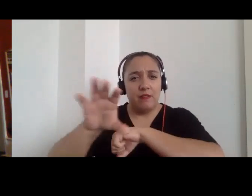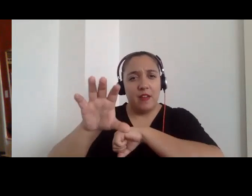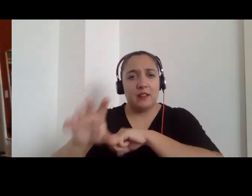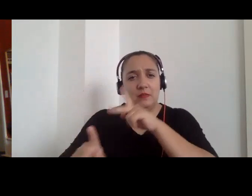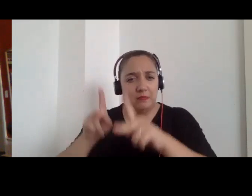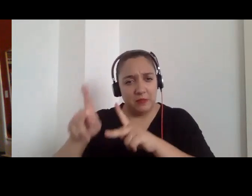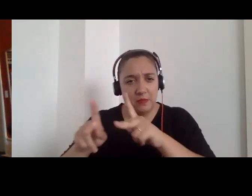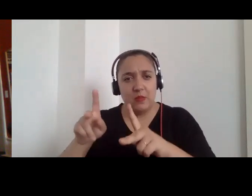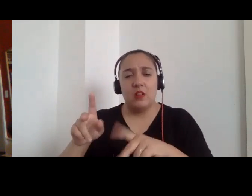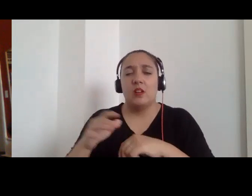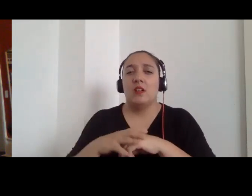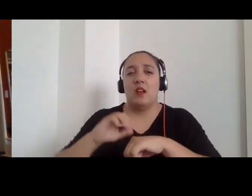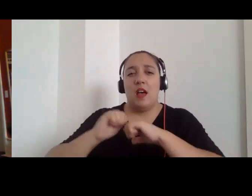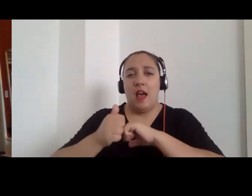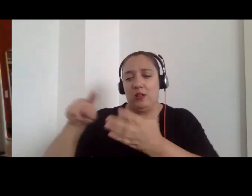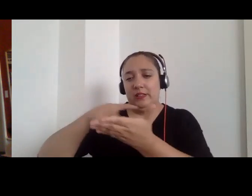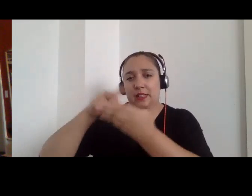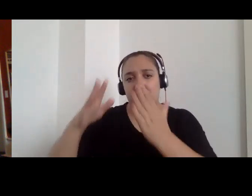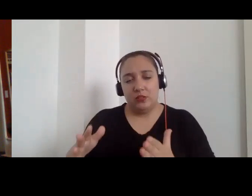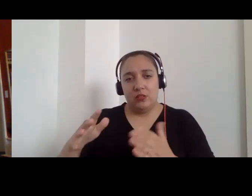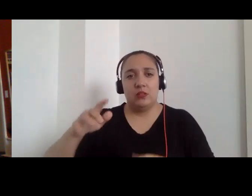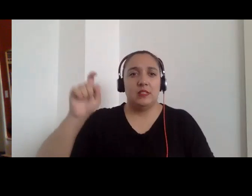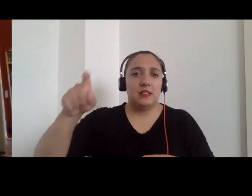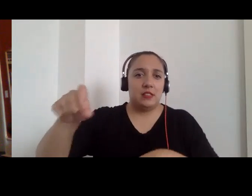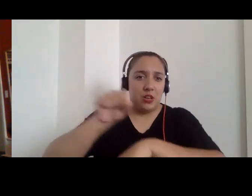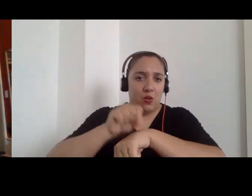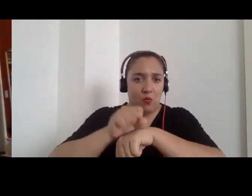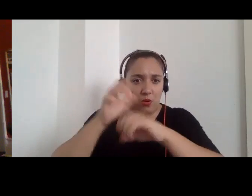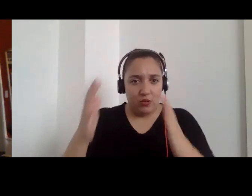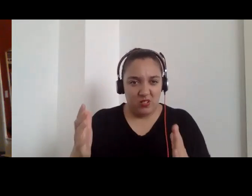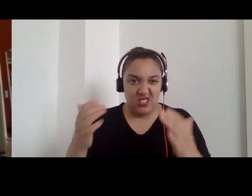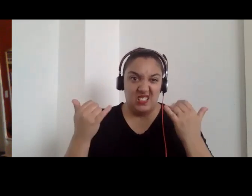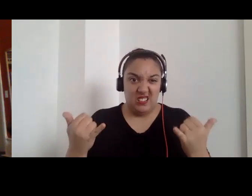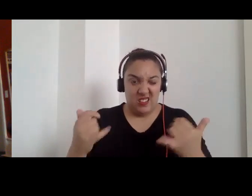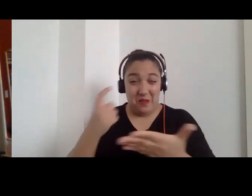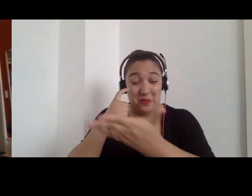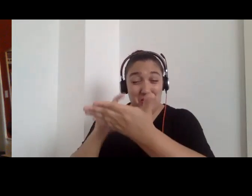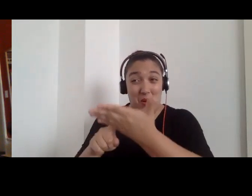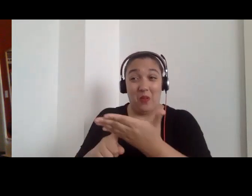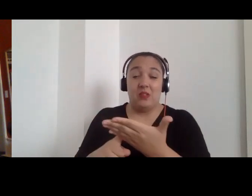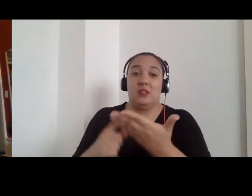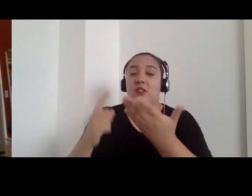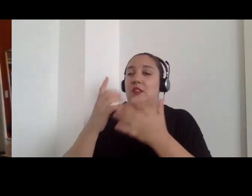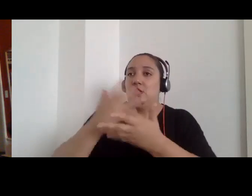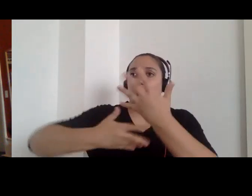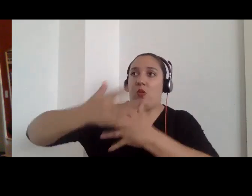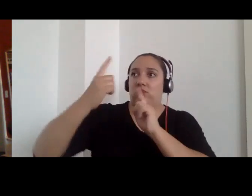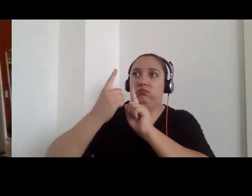moment. You know, we find ourselves now not only battling physical distancing and precarious health situations,